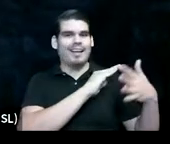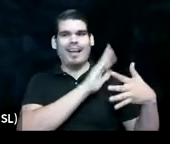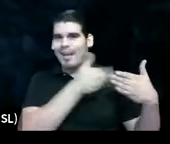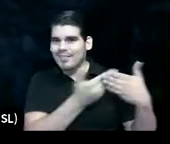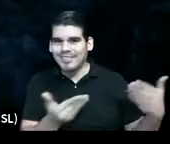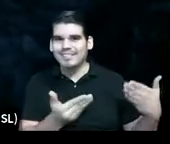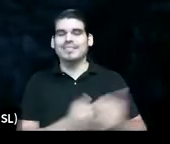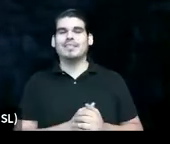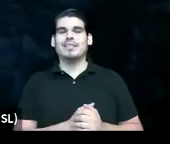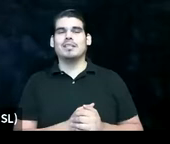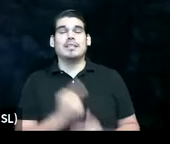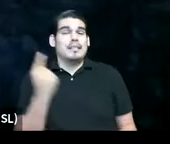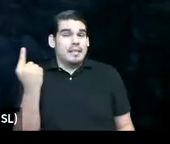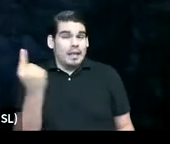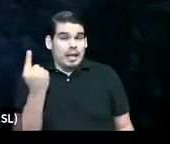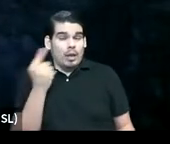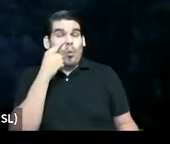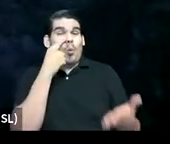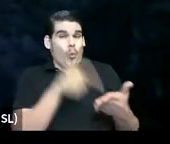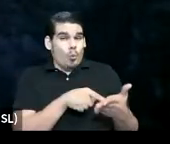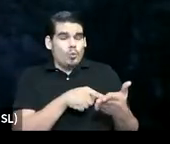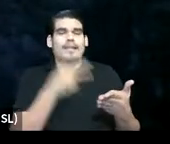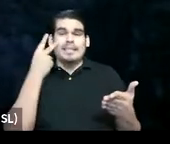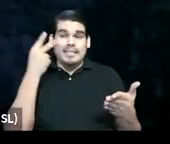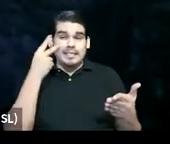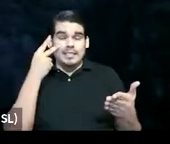Just to kind of make it a little bit stronger is resolution seems to be really,